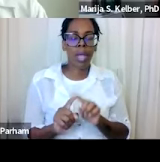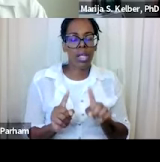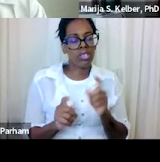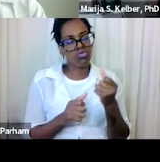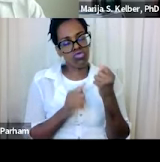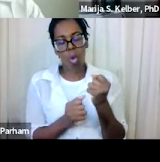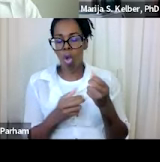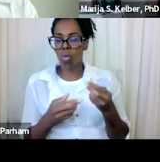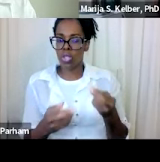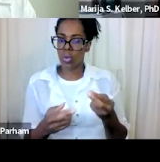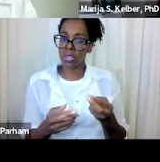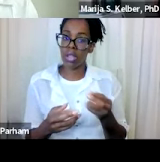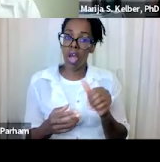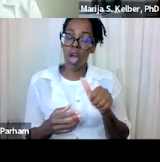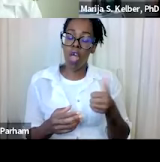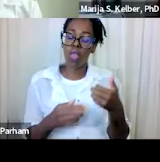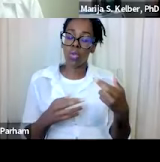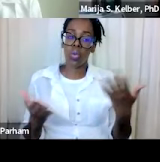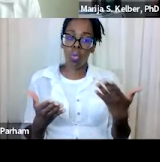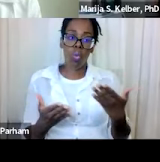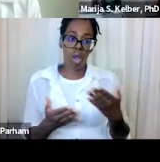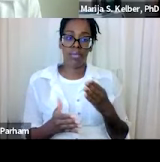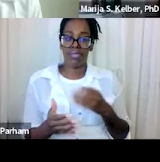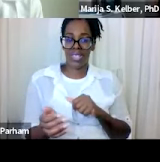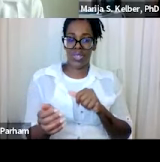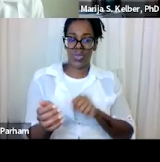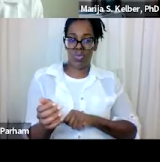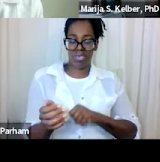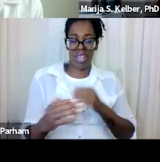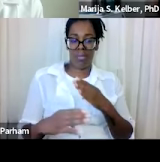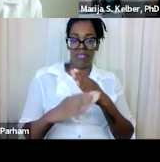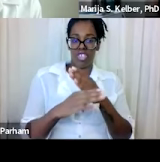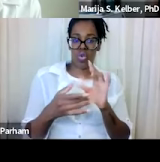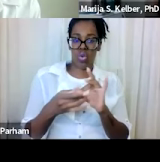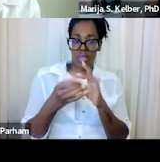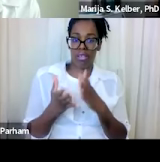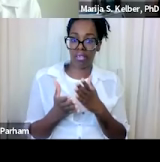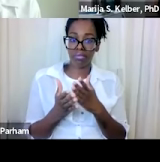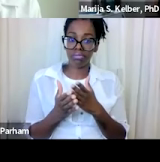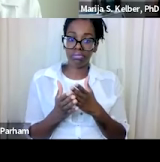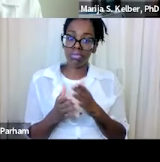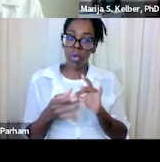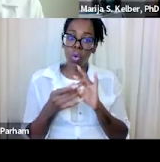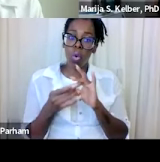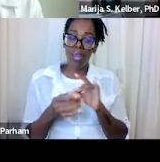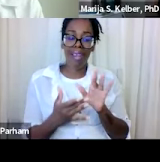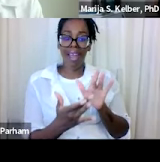Other resources include Suicide Prevention Coordinators. They coordinate outreach and case management for veterans at high risk for suicide,